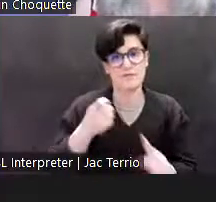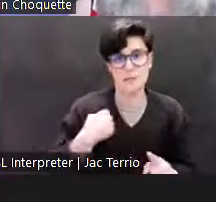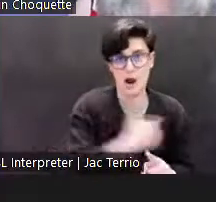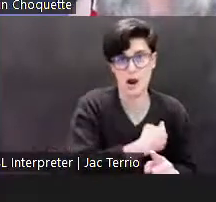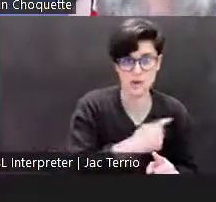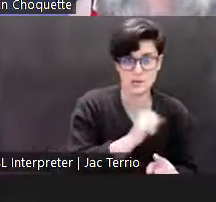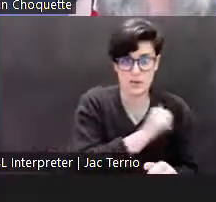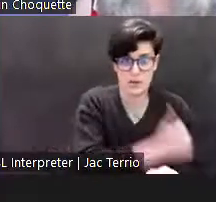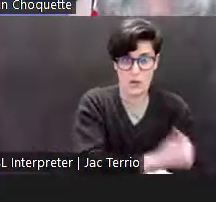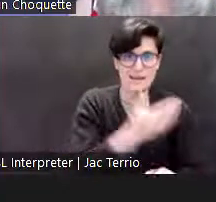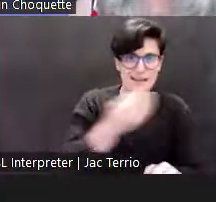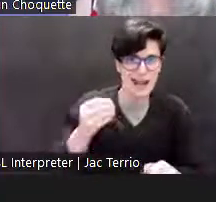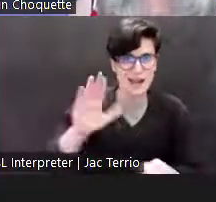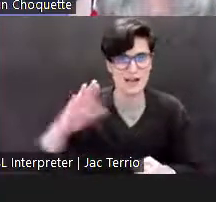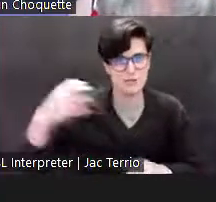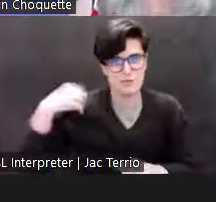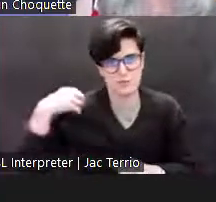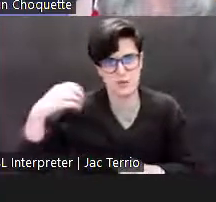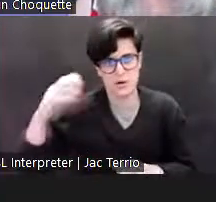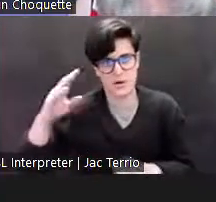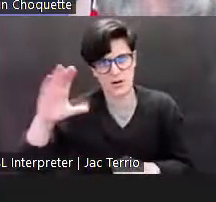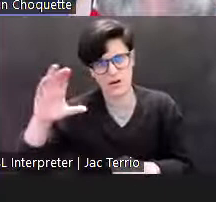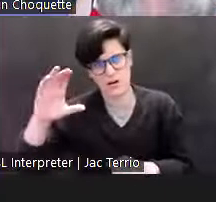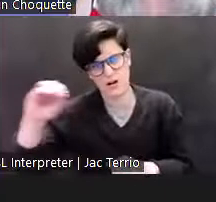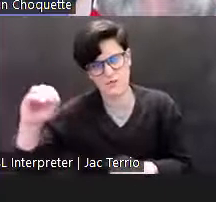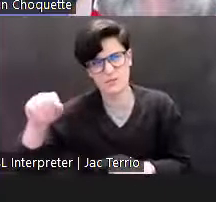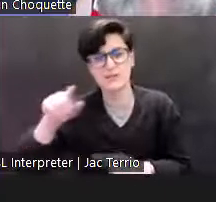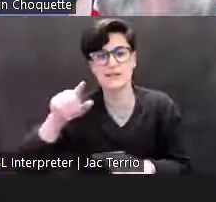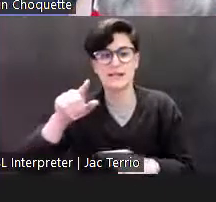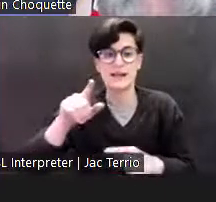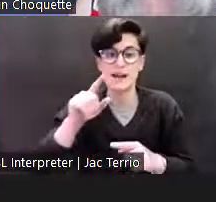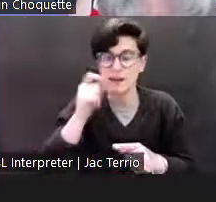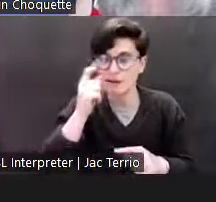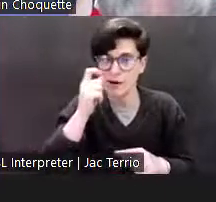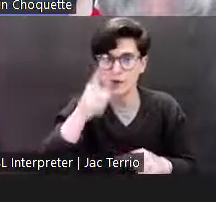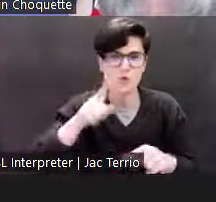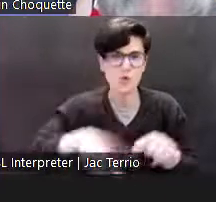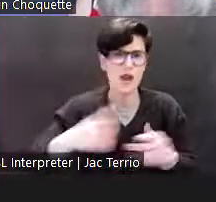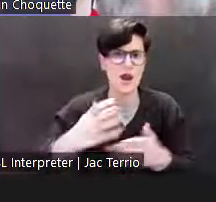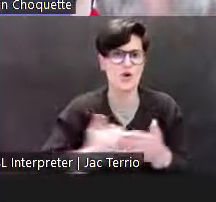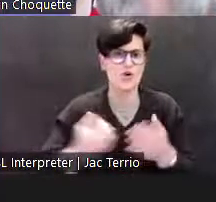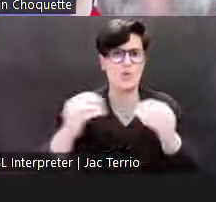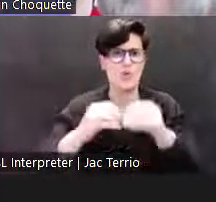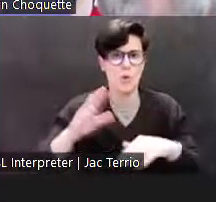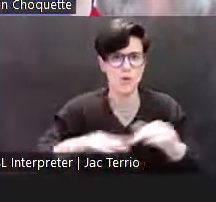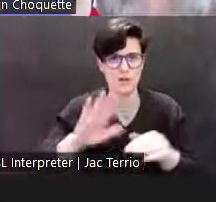the total amount does not exceed 100% of your regular wages, so you need to know will your